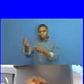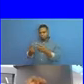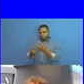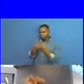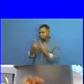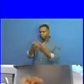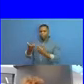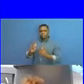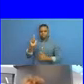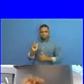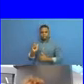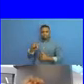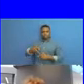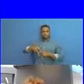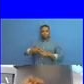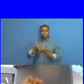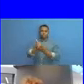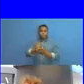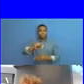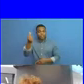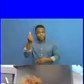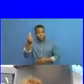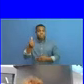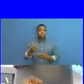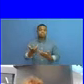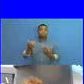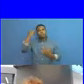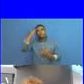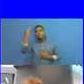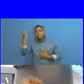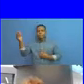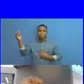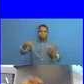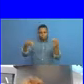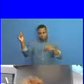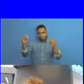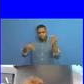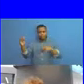in a Perform Europe project proposal, put them on the table, exchange about it, get to know each other.